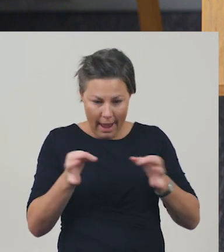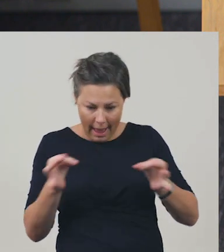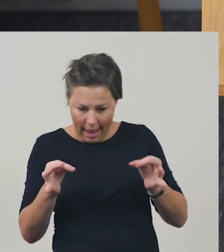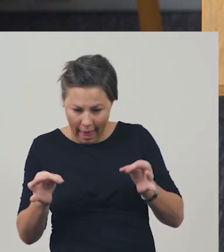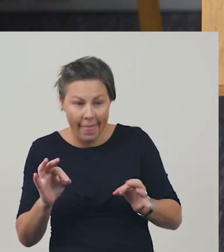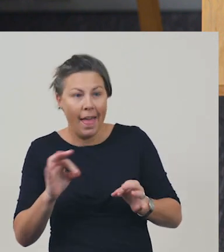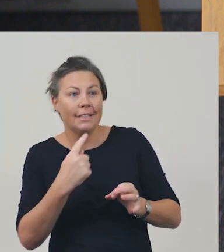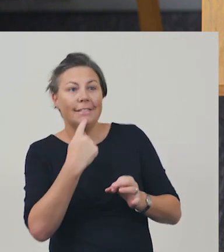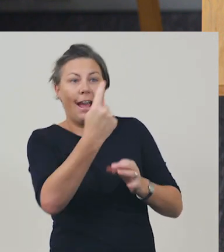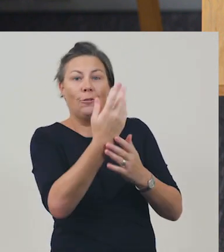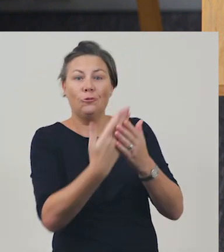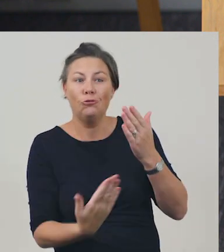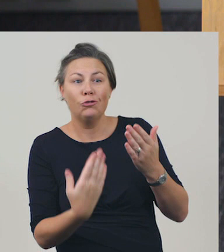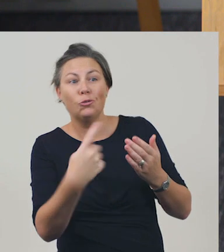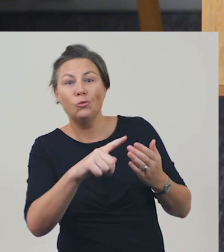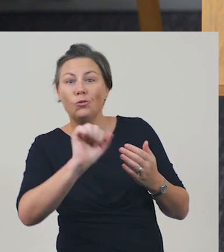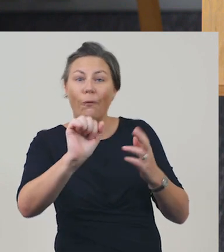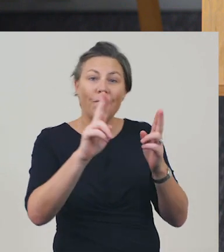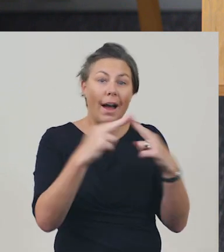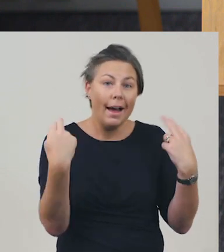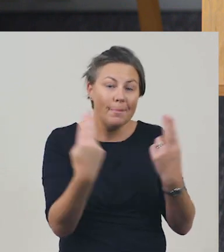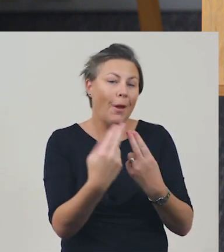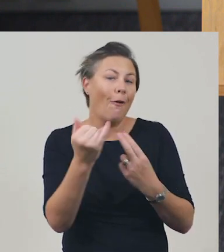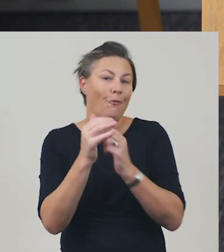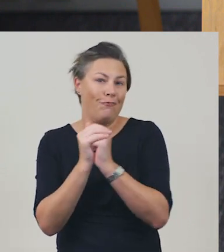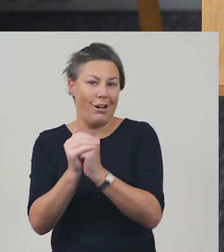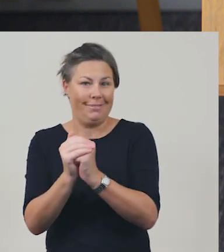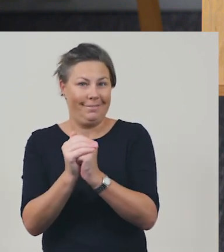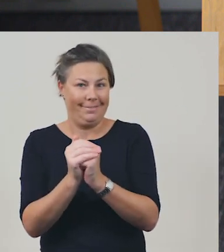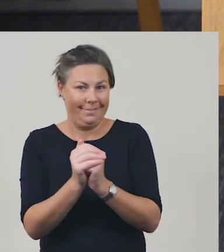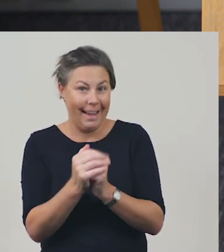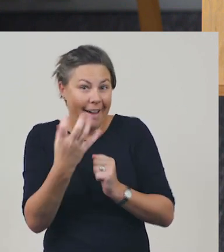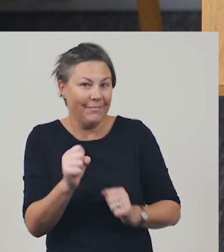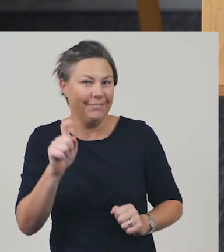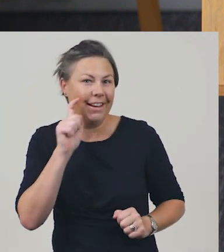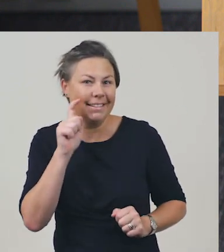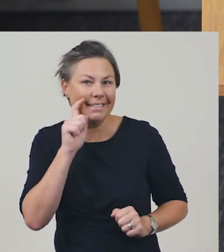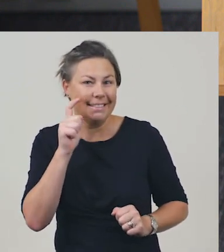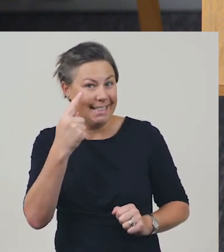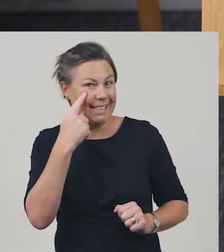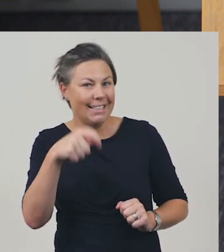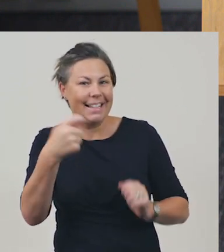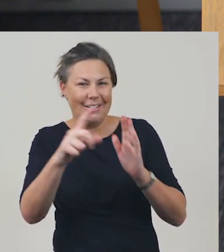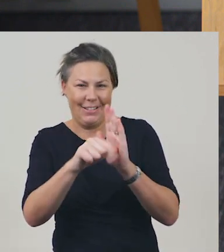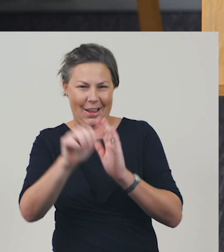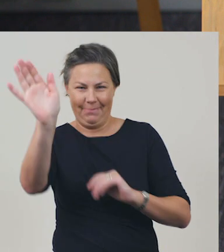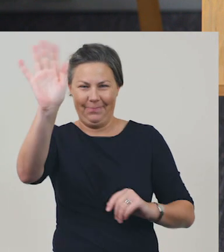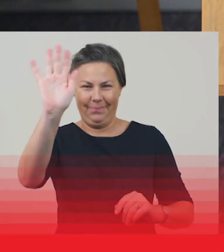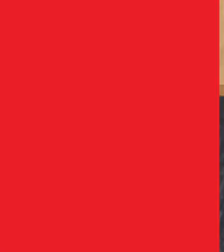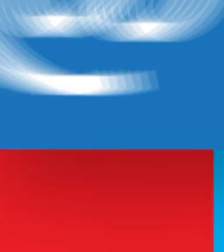Have fun remembering your story, planning, and retelling to family and friends. See you next time. Bye!